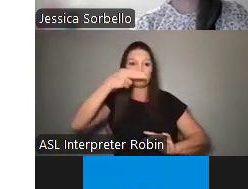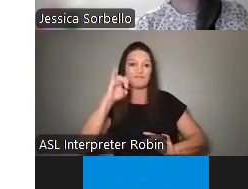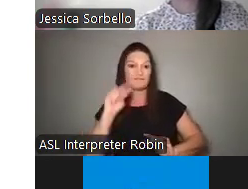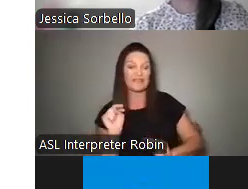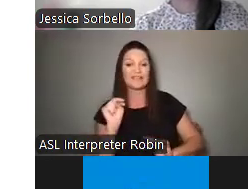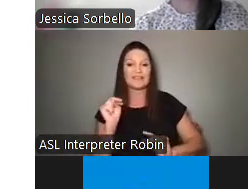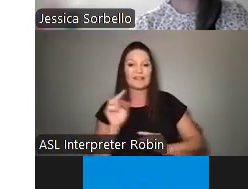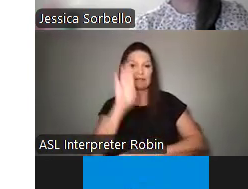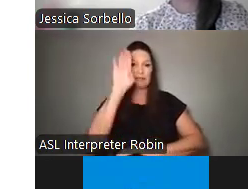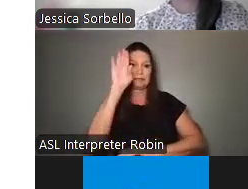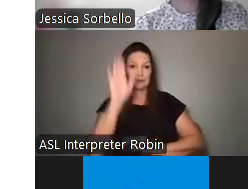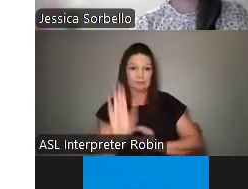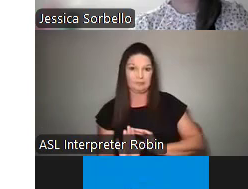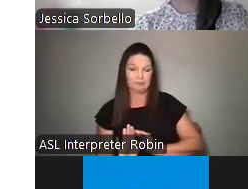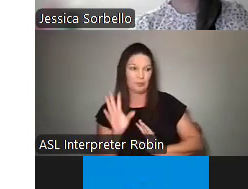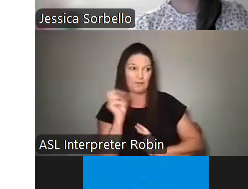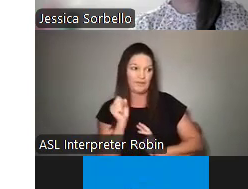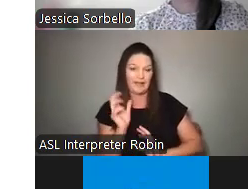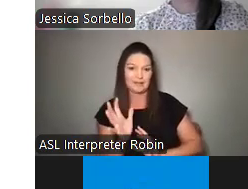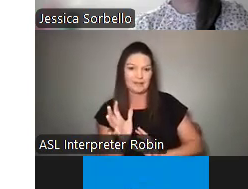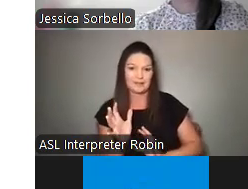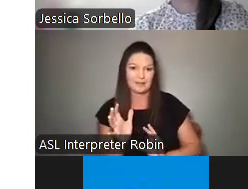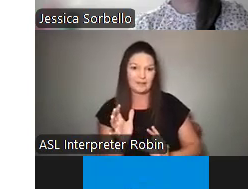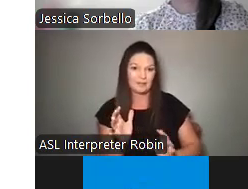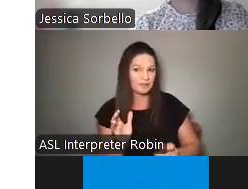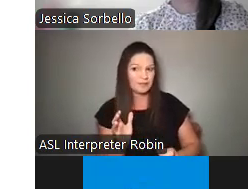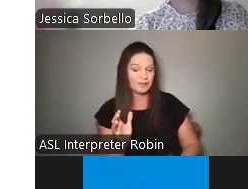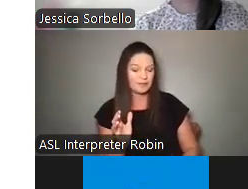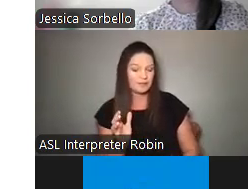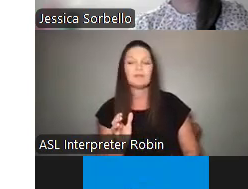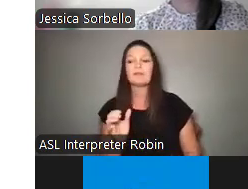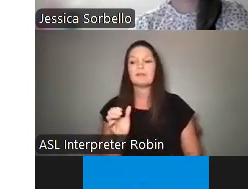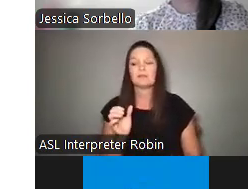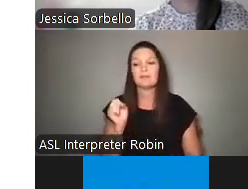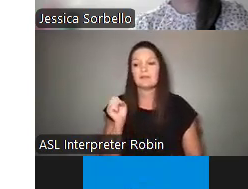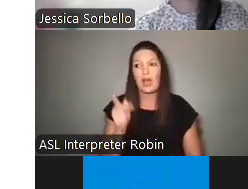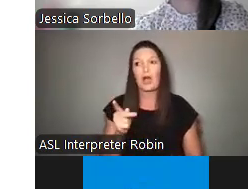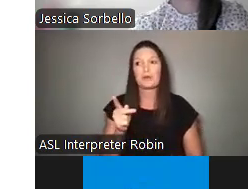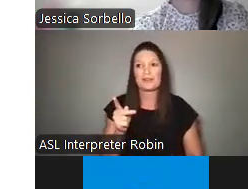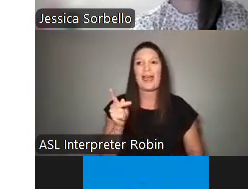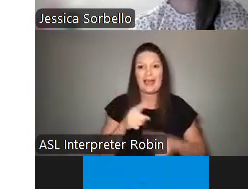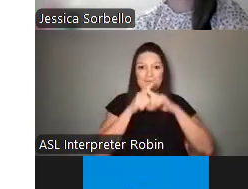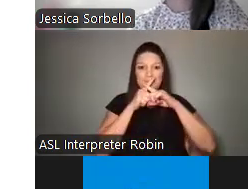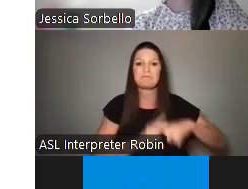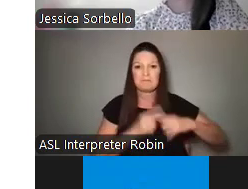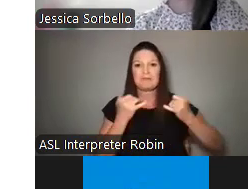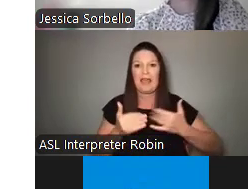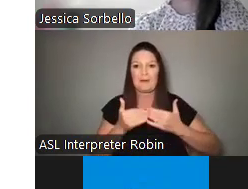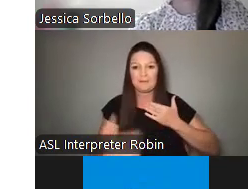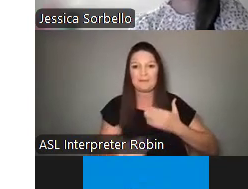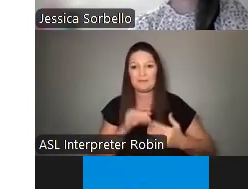. Okay. Now I can unmute you. Oh, okay.